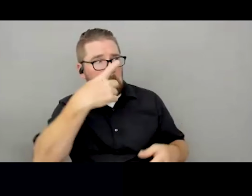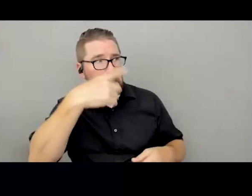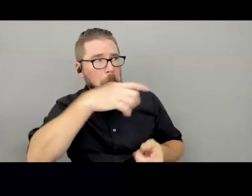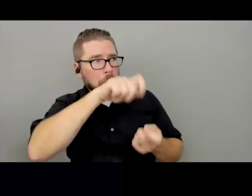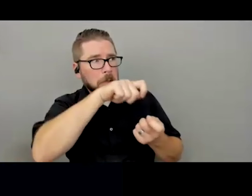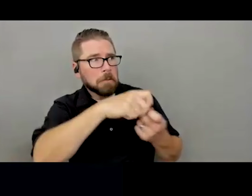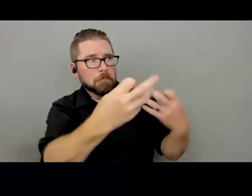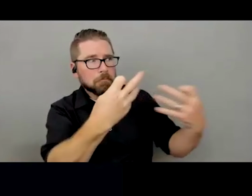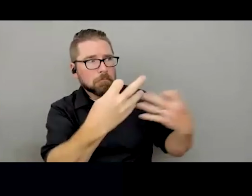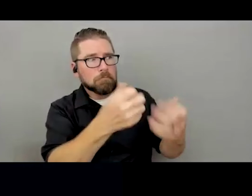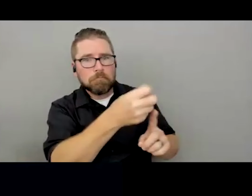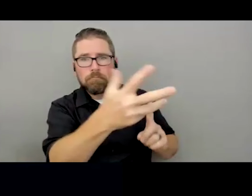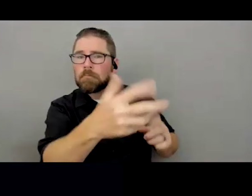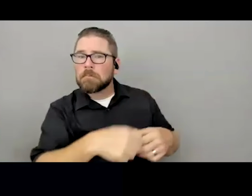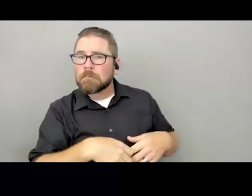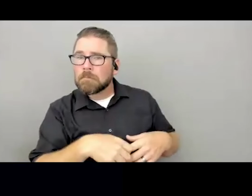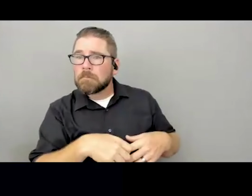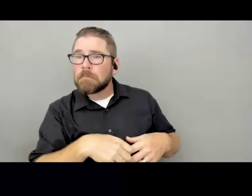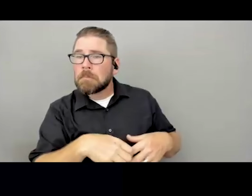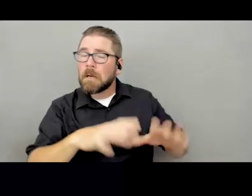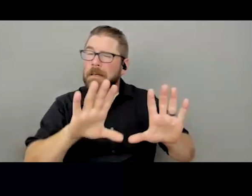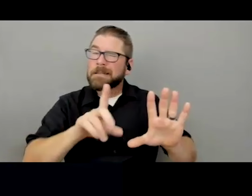Because sometimes not to say that anyone in this room